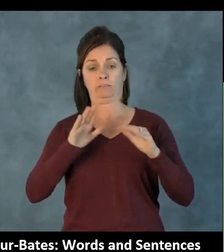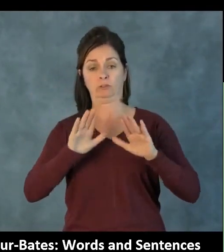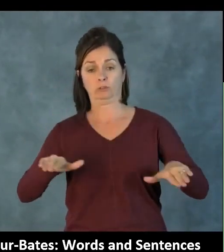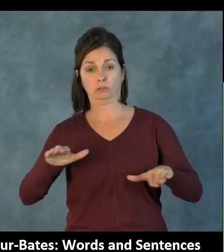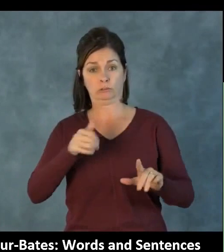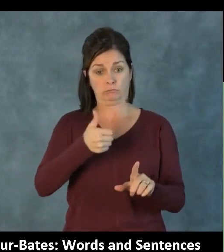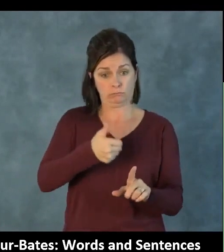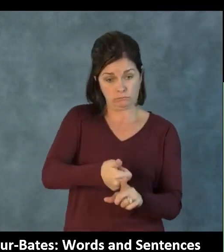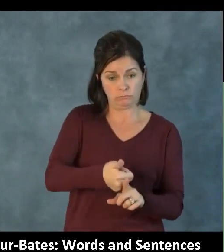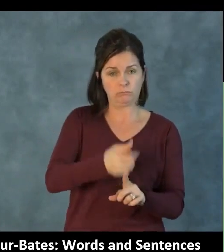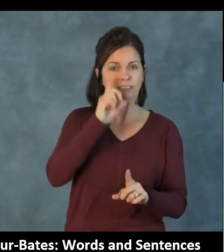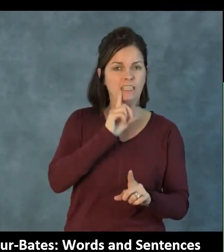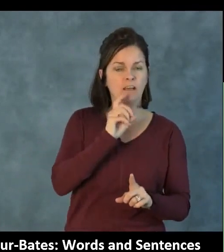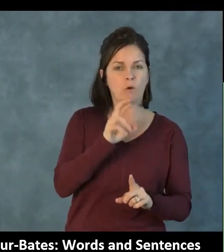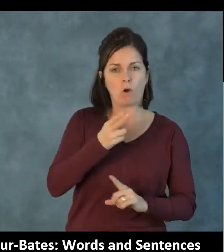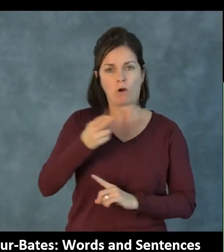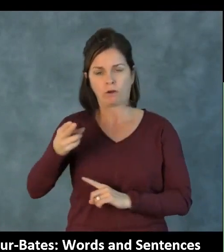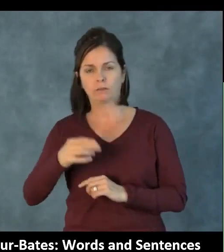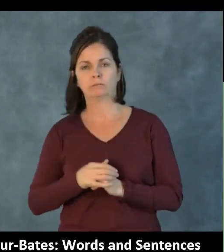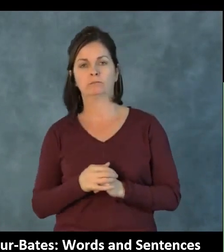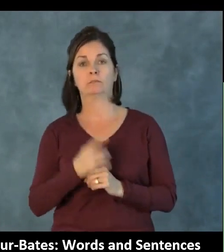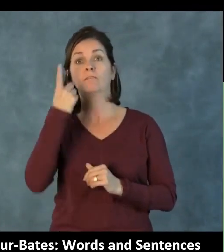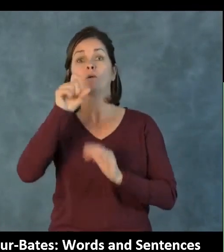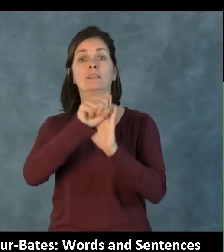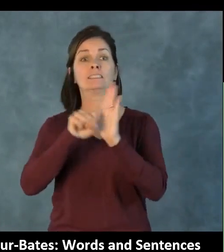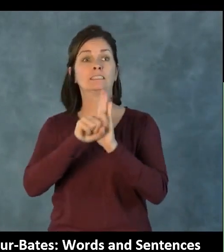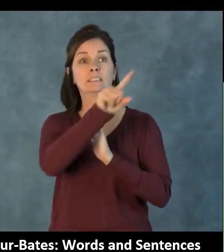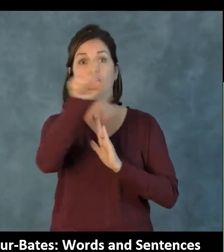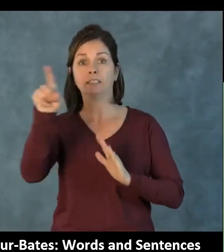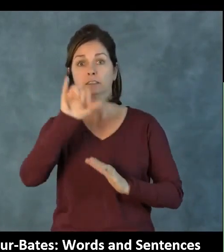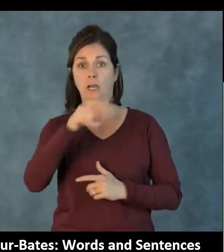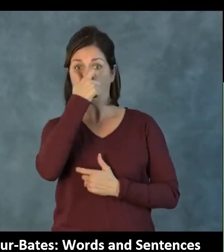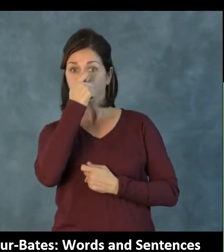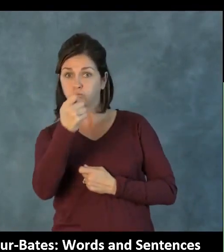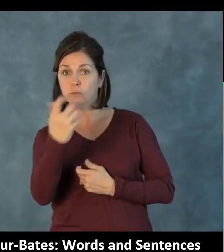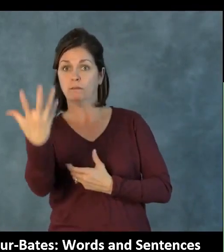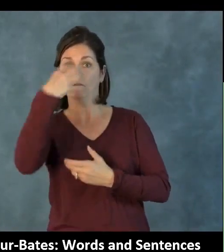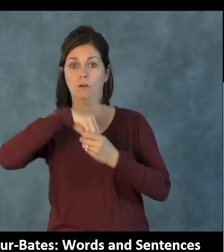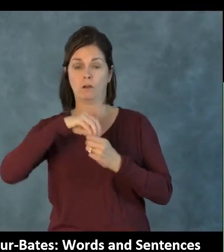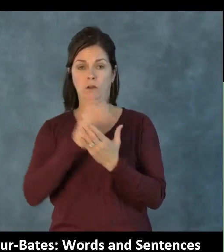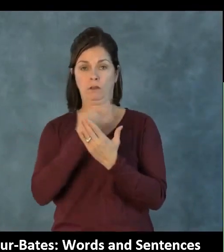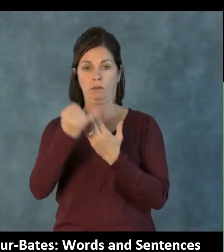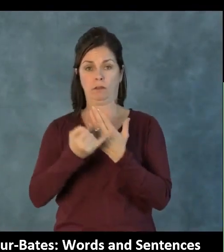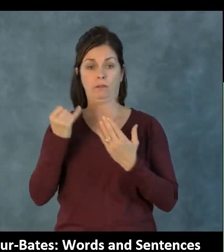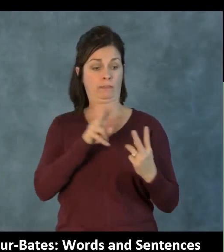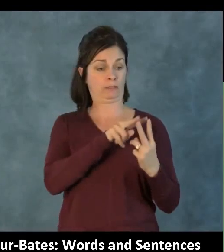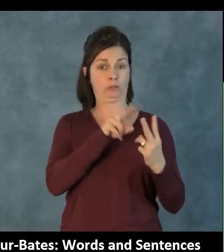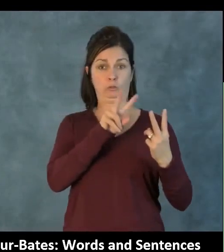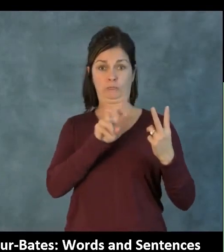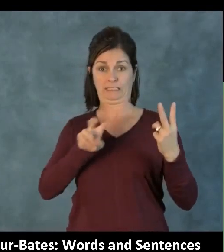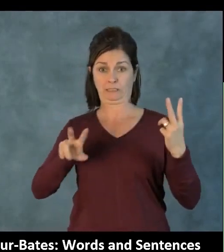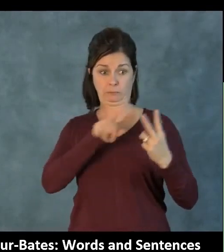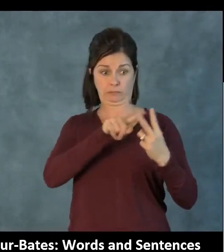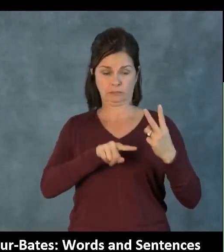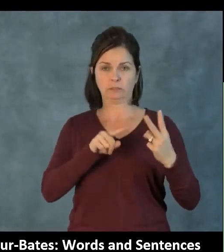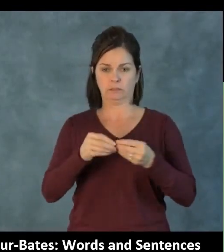or hard of hearing. For states that join the project, these two assessments will be done with the families